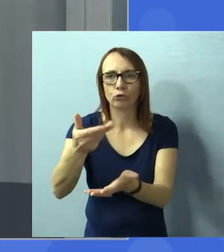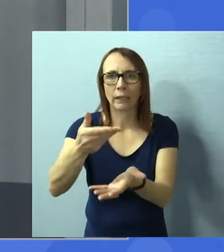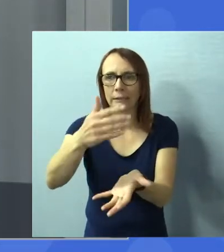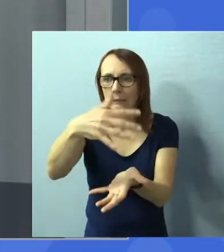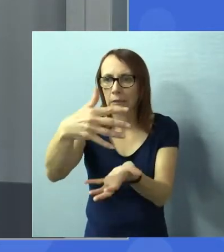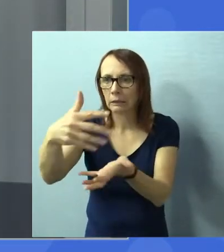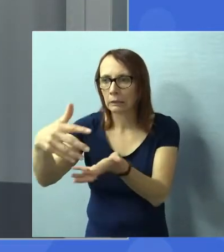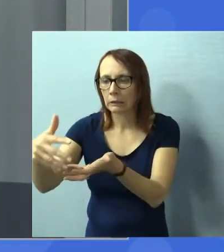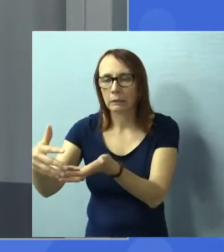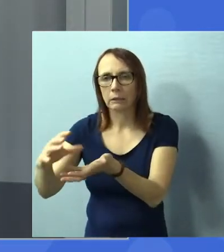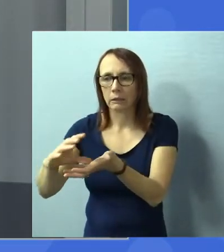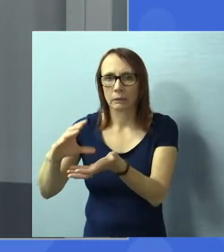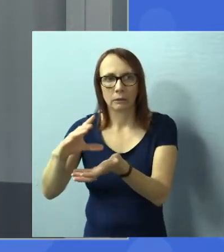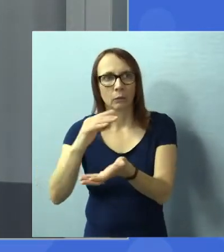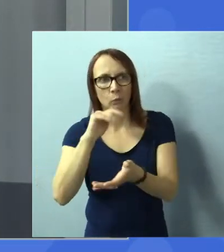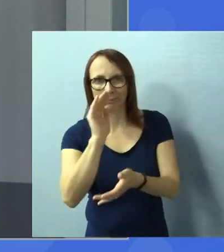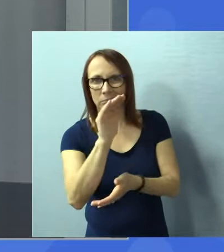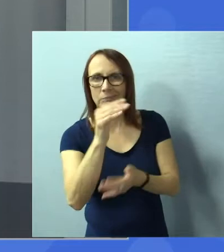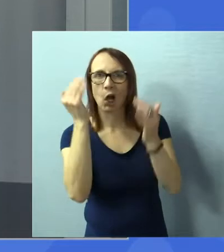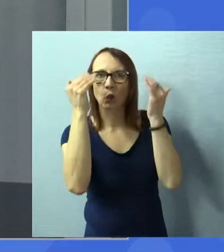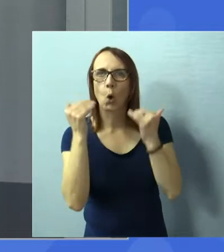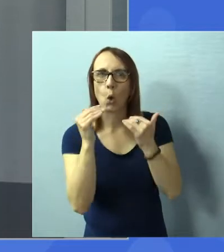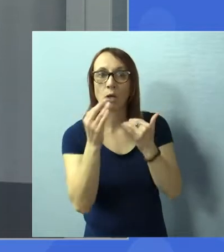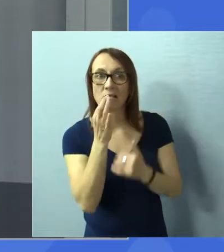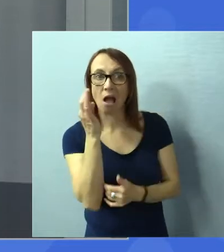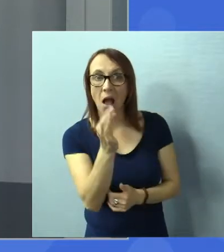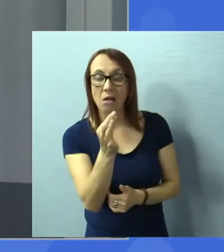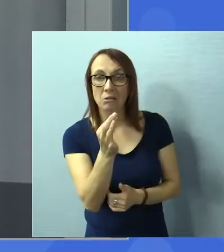and will approach the court to ask them whether the Scottish Parliament already